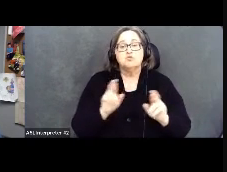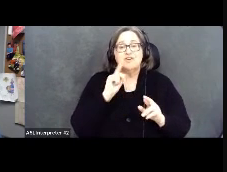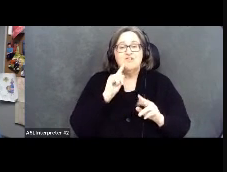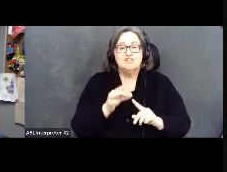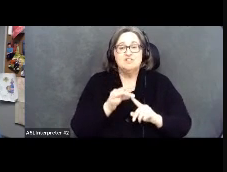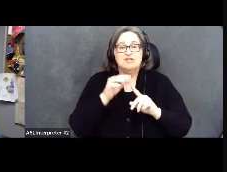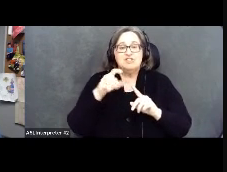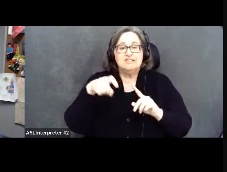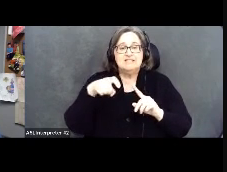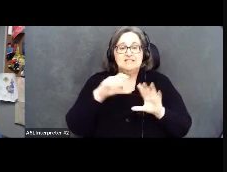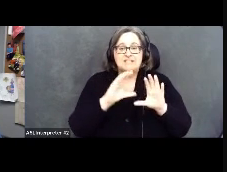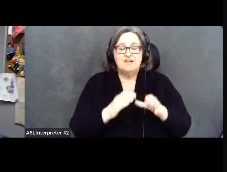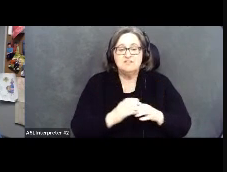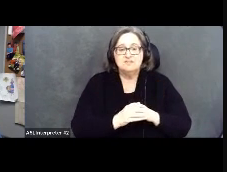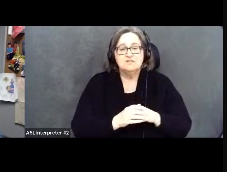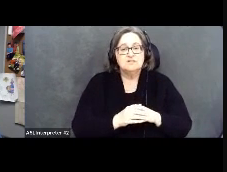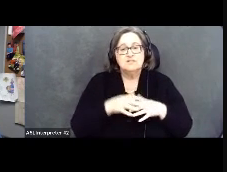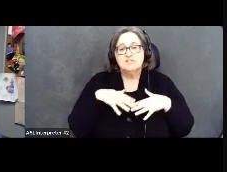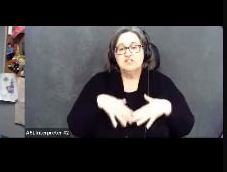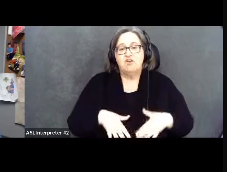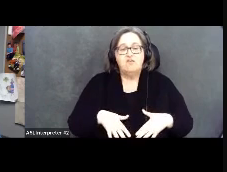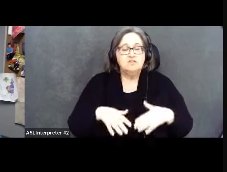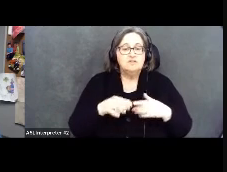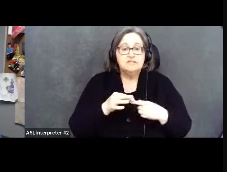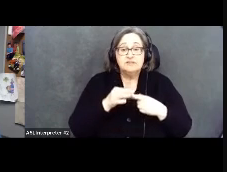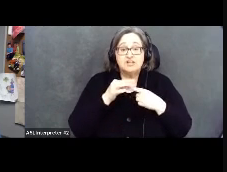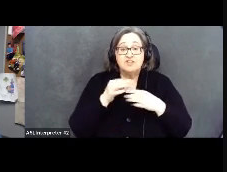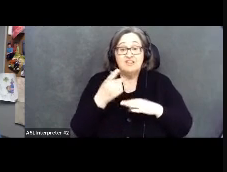classes. It is devastating. The day before, he was okay.